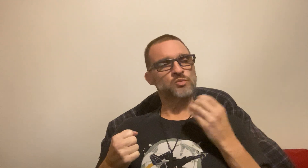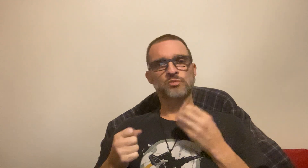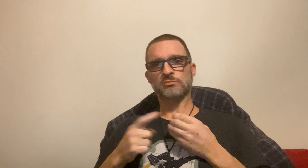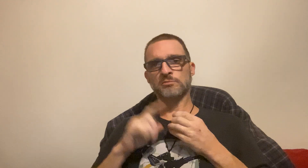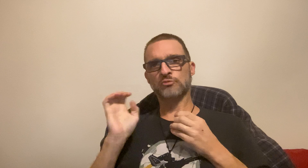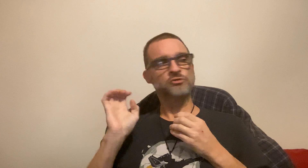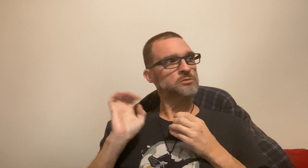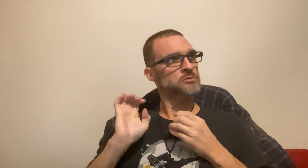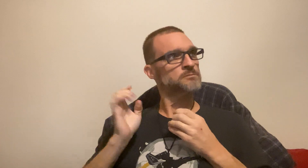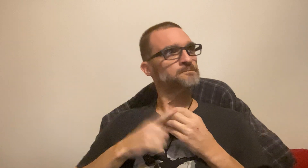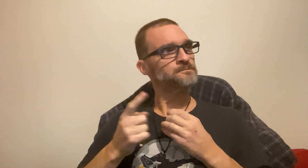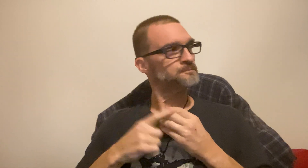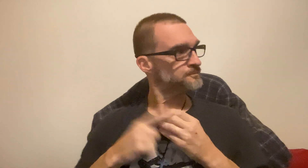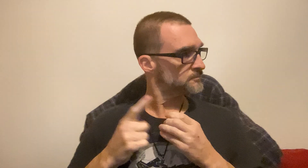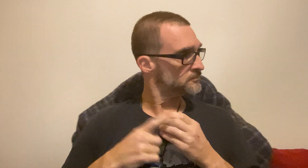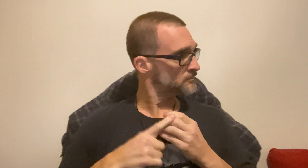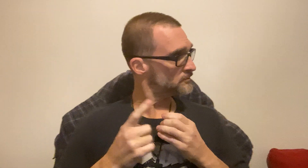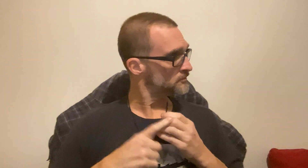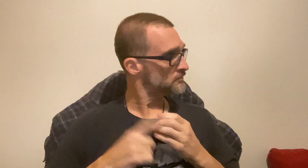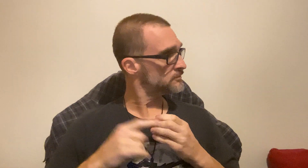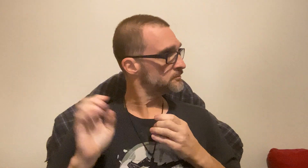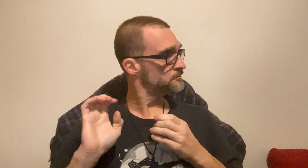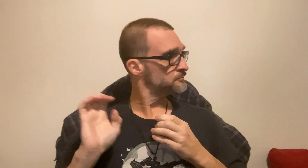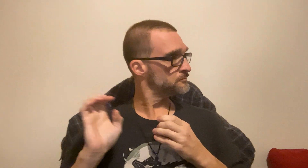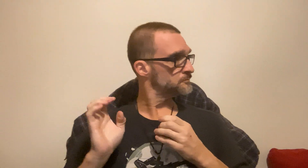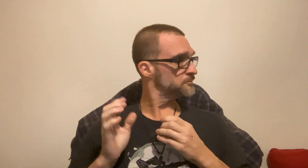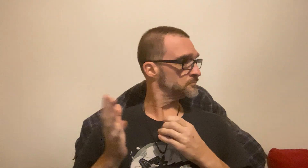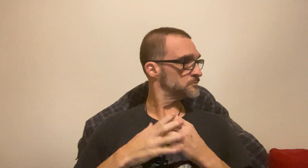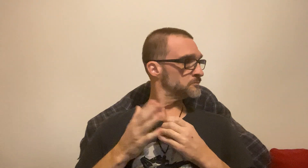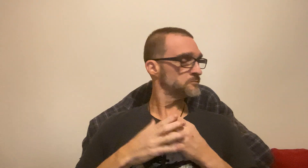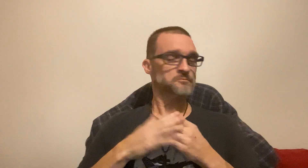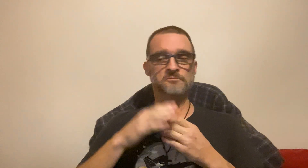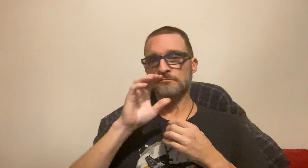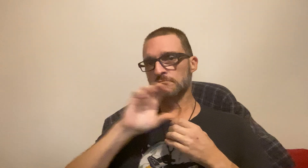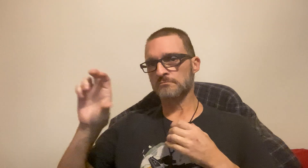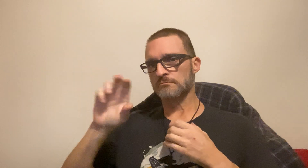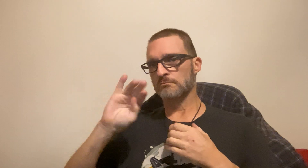We'll be holding on to that for emergency fund. This will be for emergency.